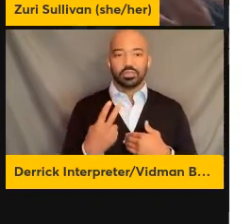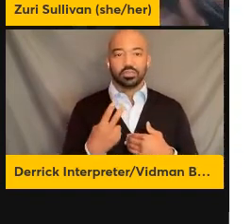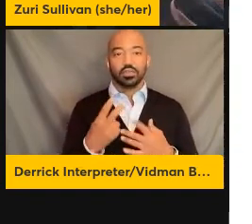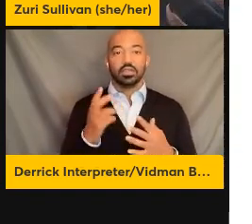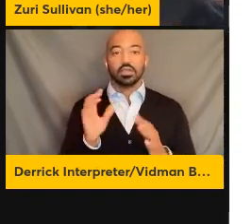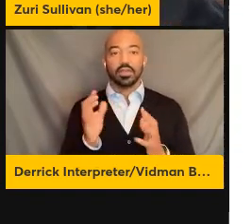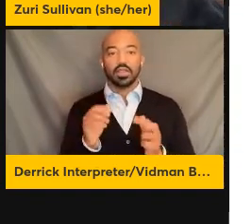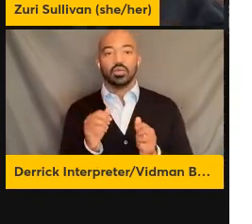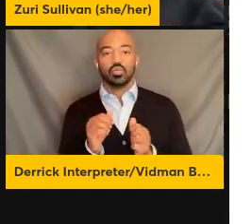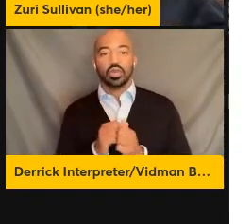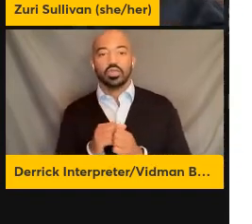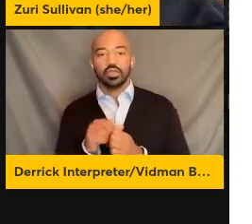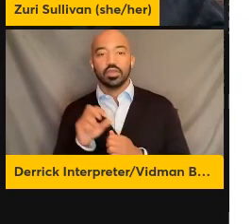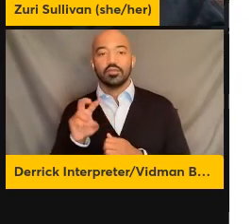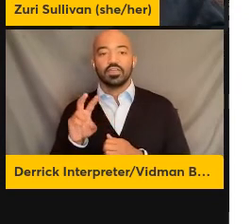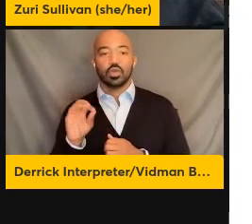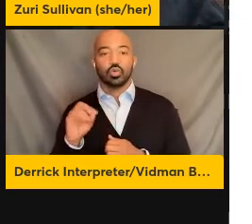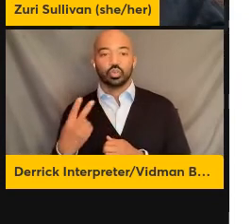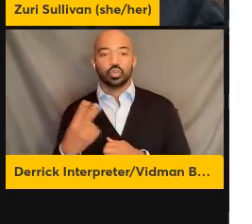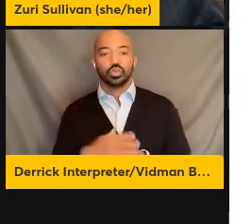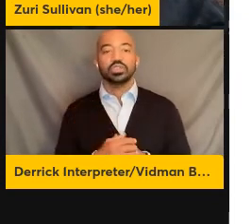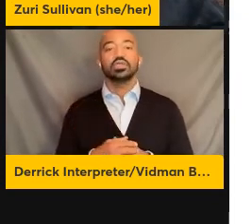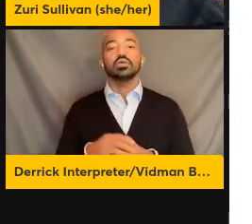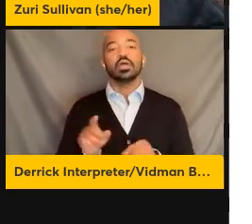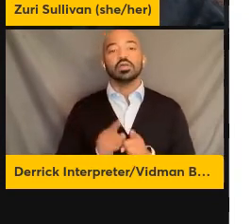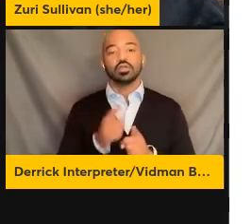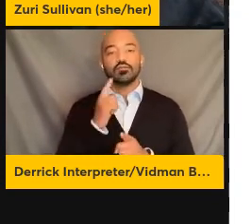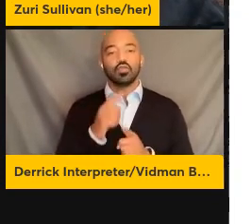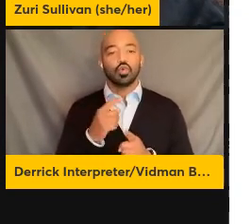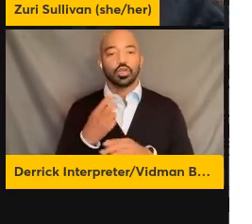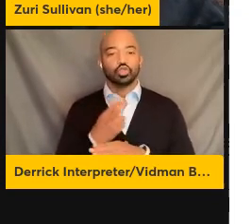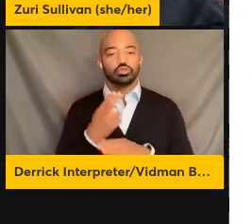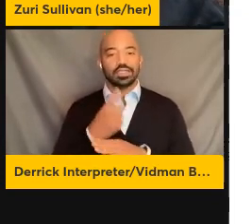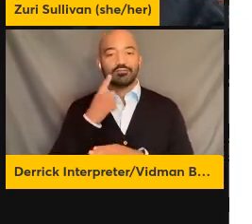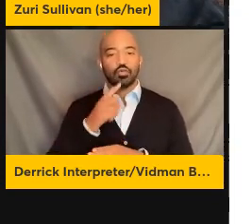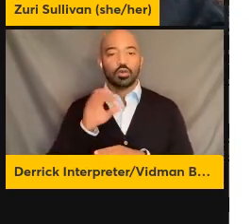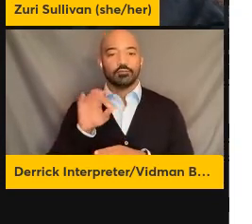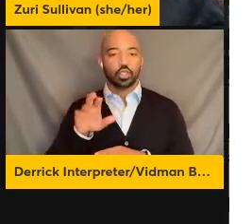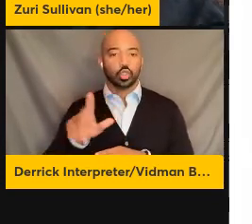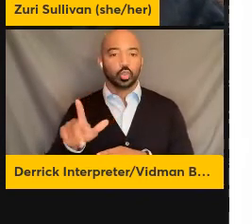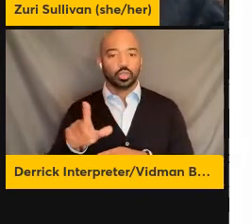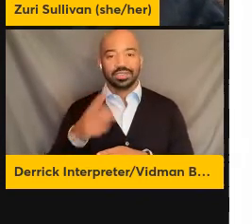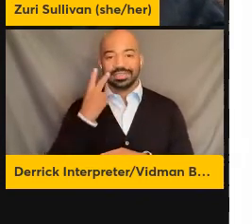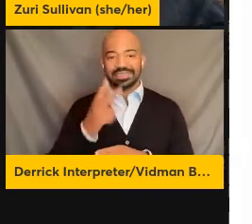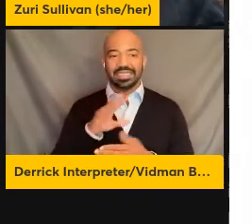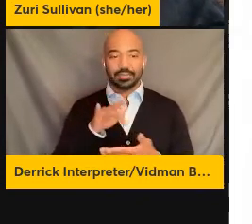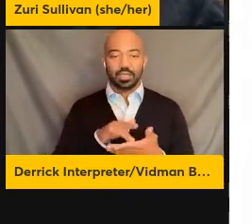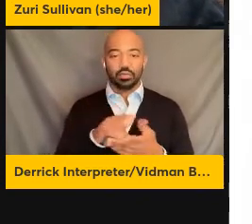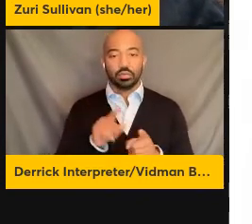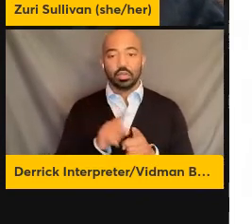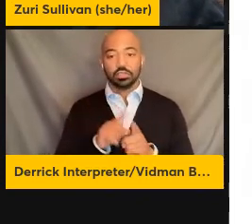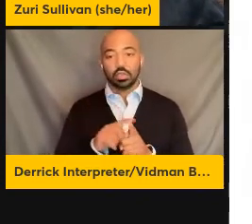proxy for fuel utilization. And so what you can see with these traces in the middle, and then the quantification on the right,